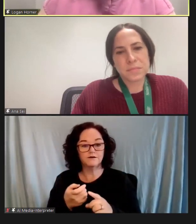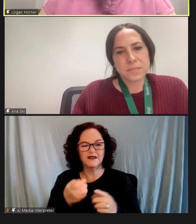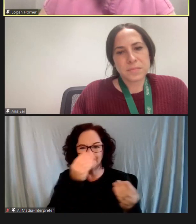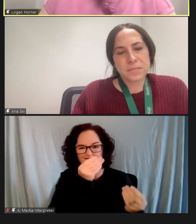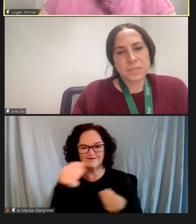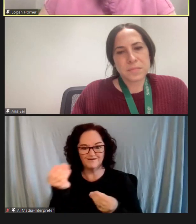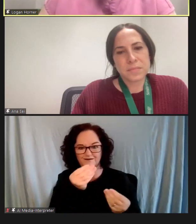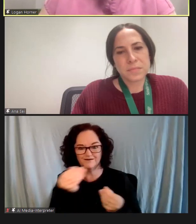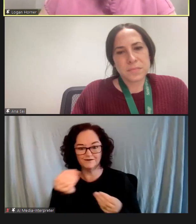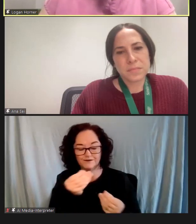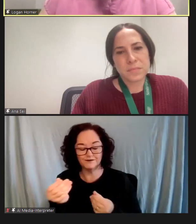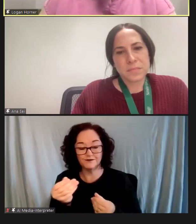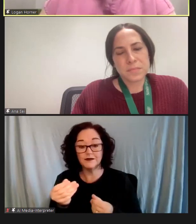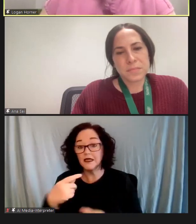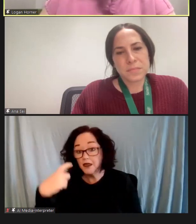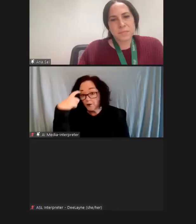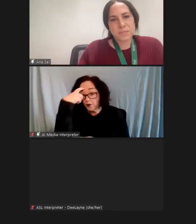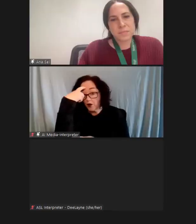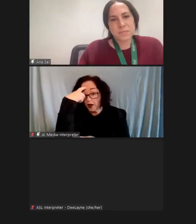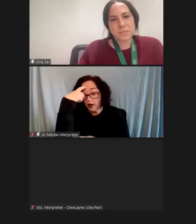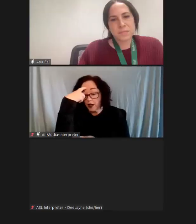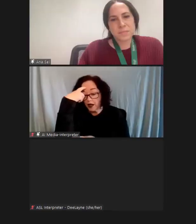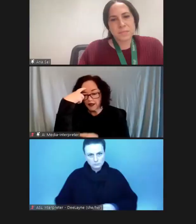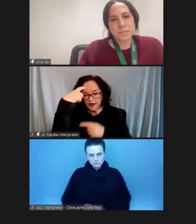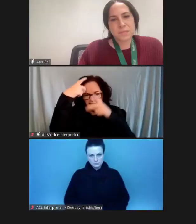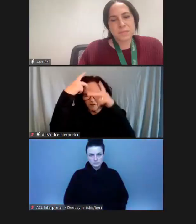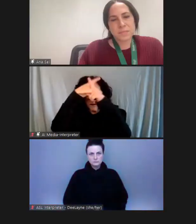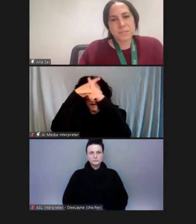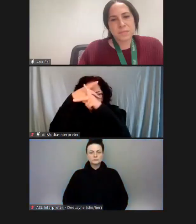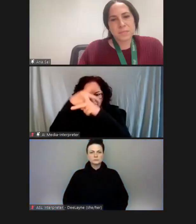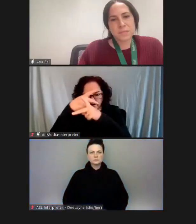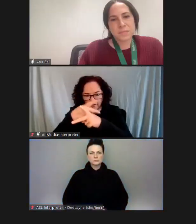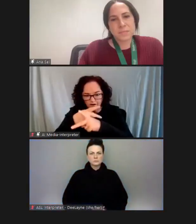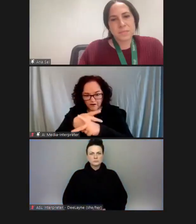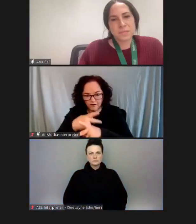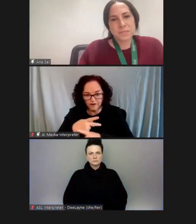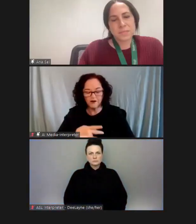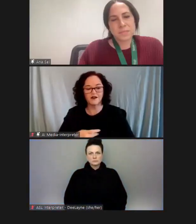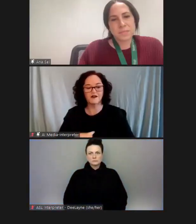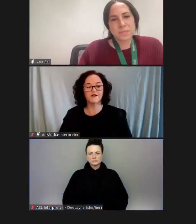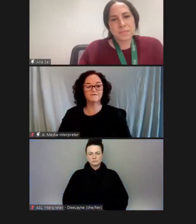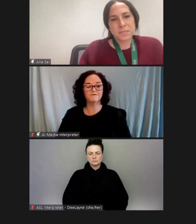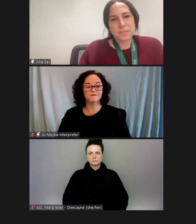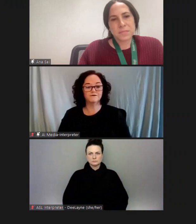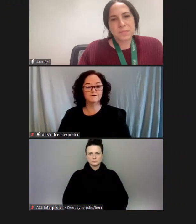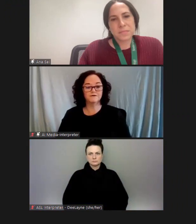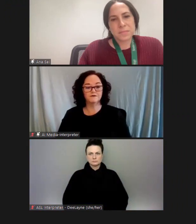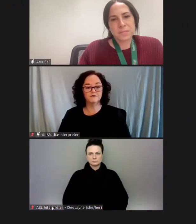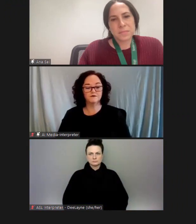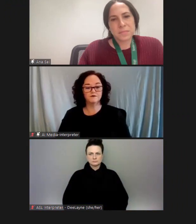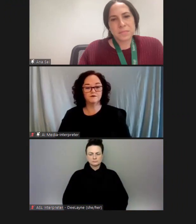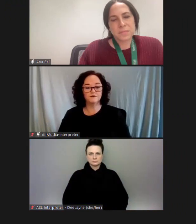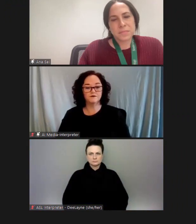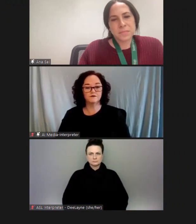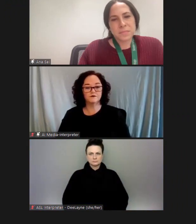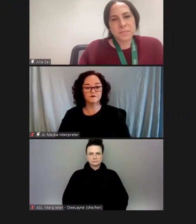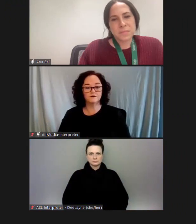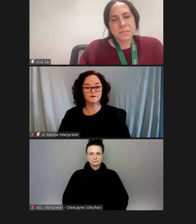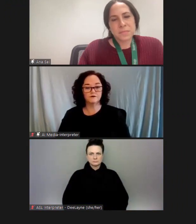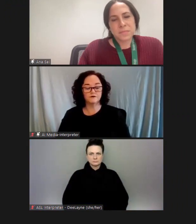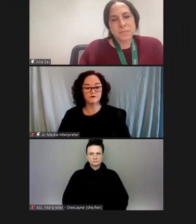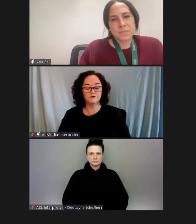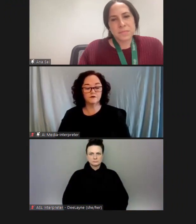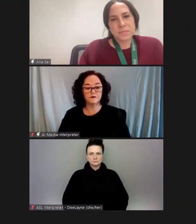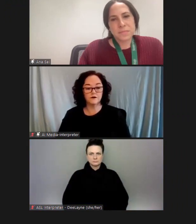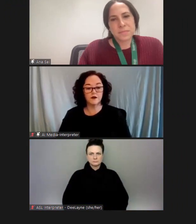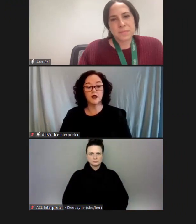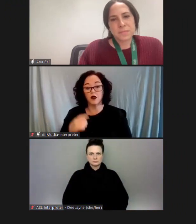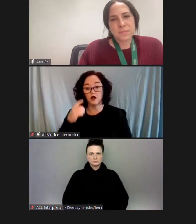the brain is figuring out how that works